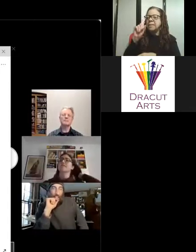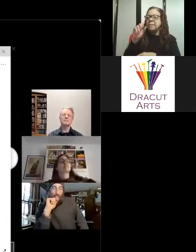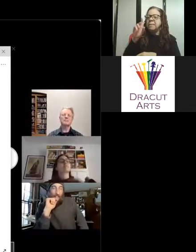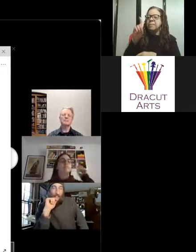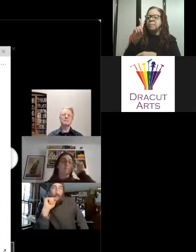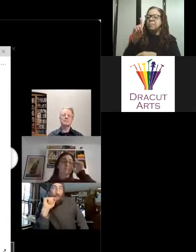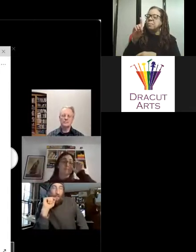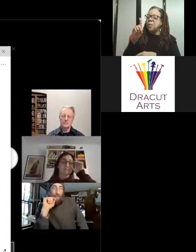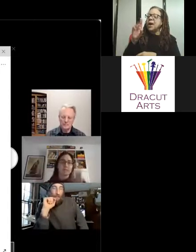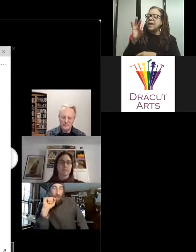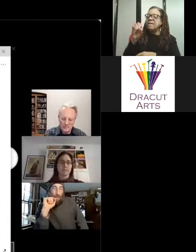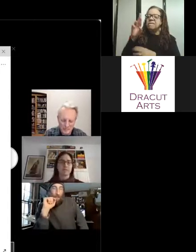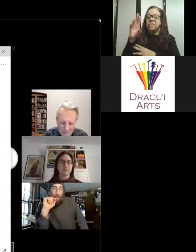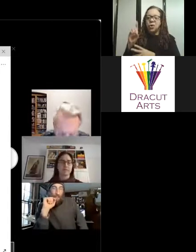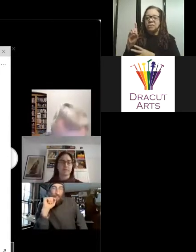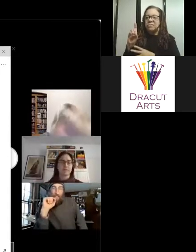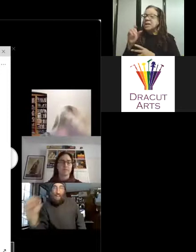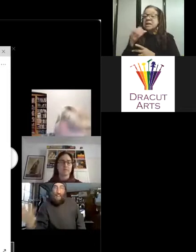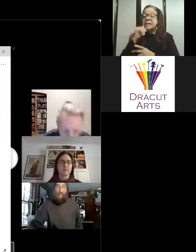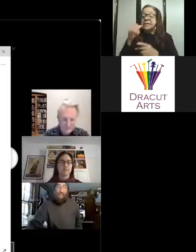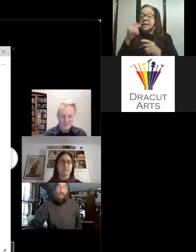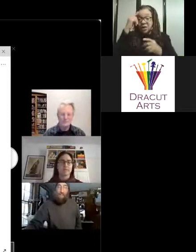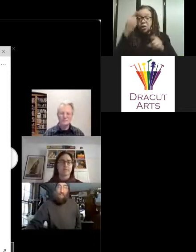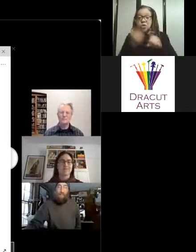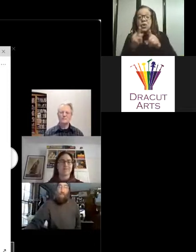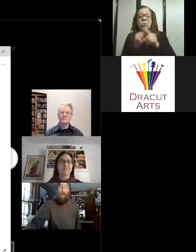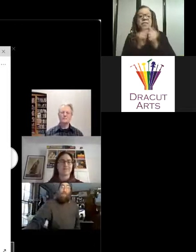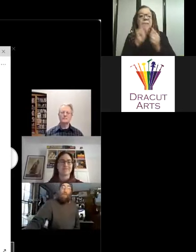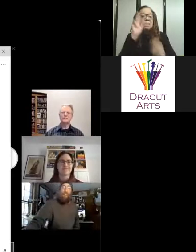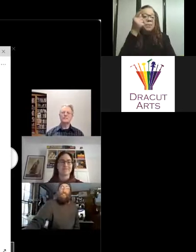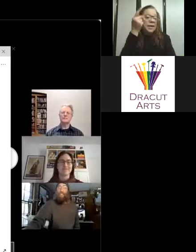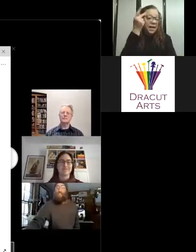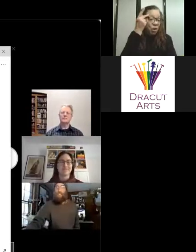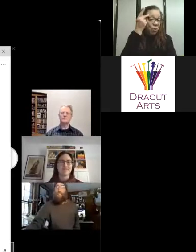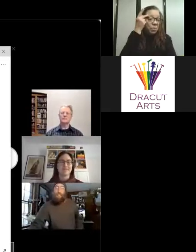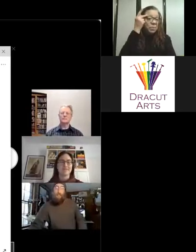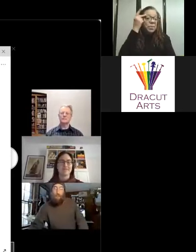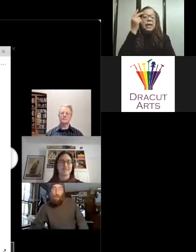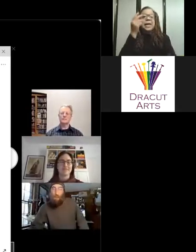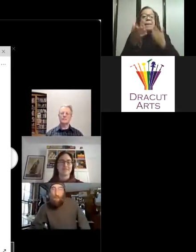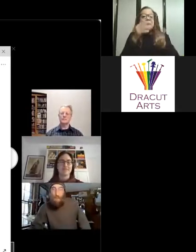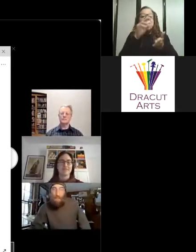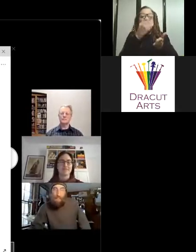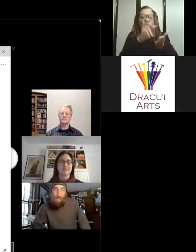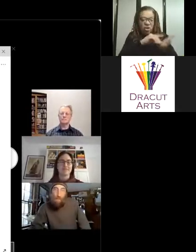they didn't agree with Freeman Colby politically at all, and probably and also criticized the war effort too,